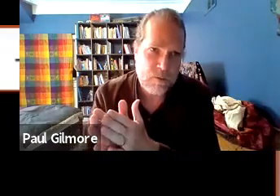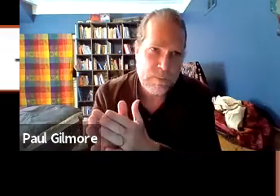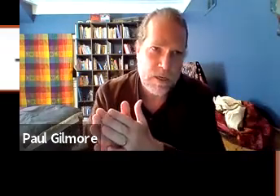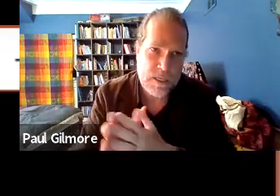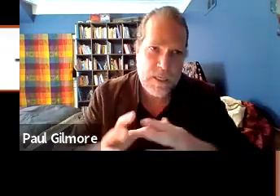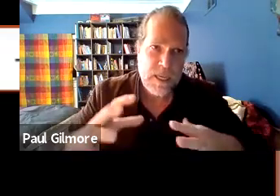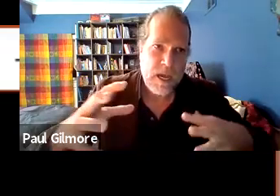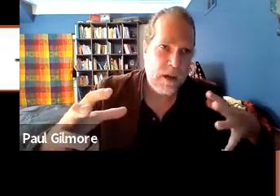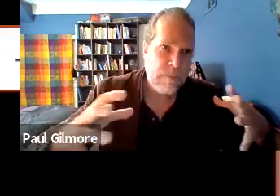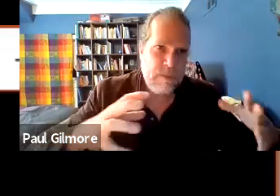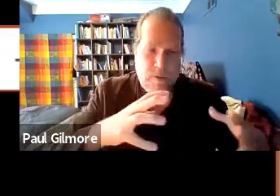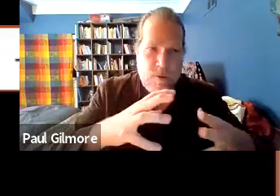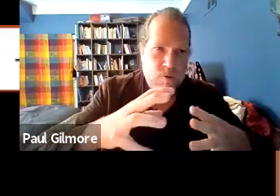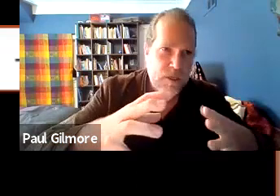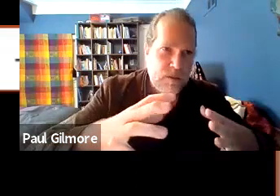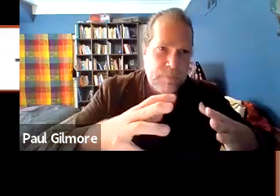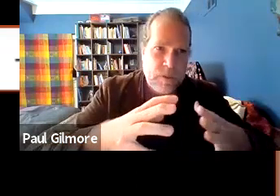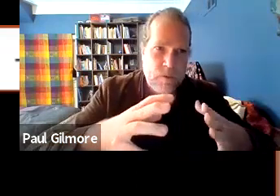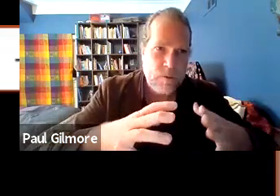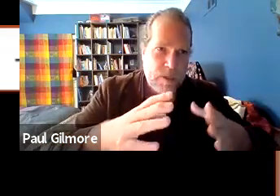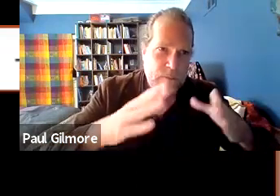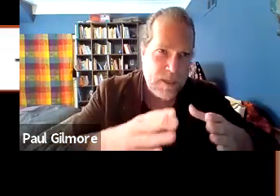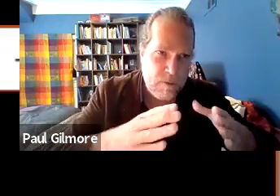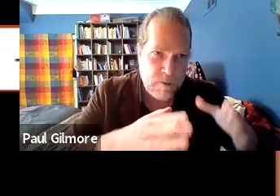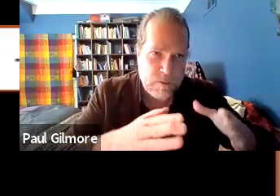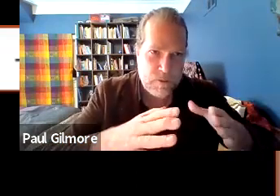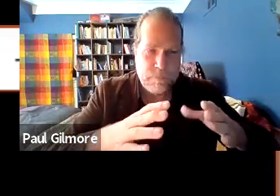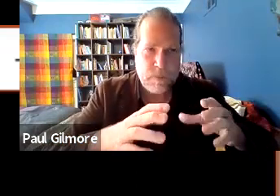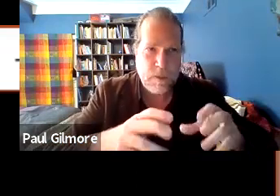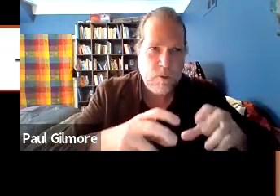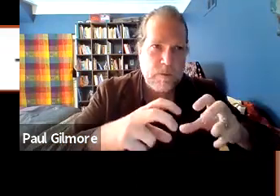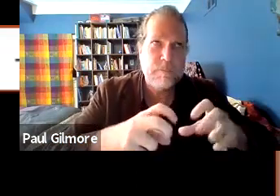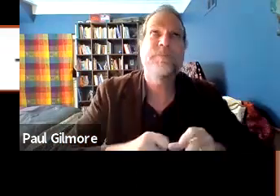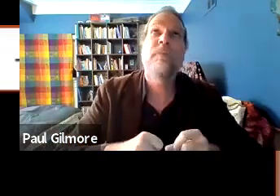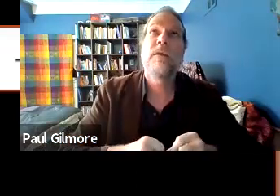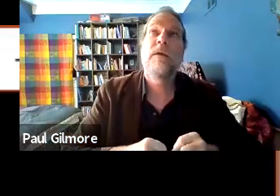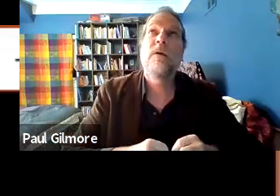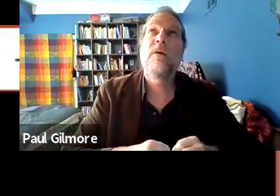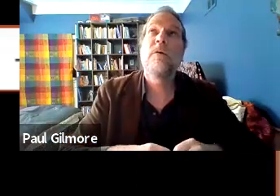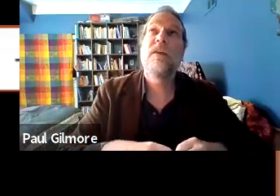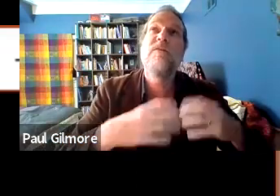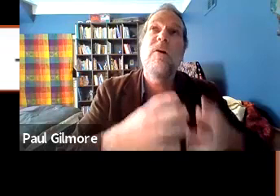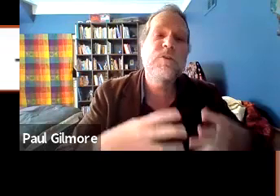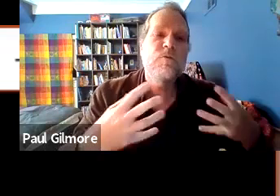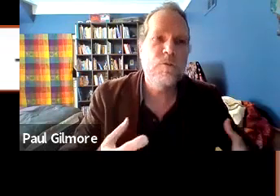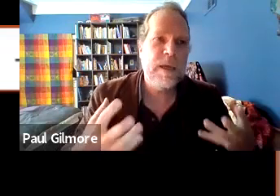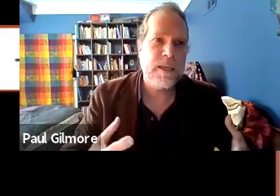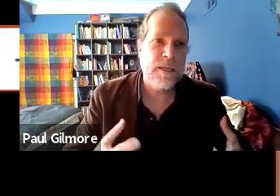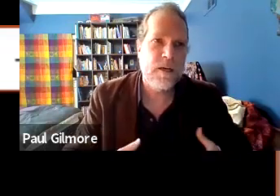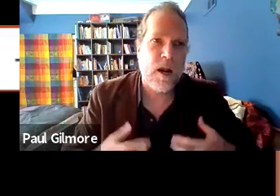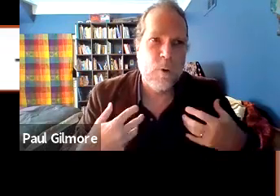into America, then you can you can make those you can, then those who do make it here are